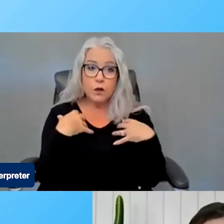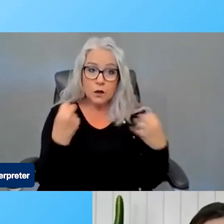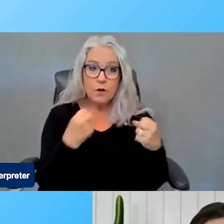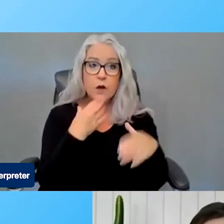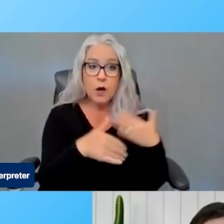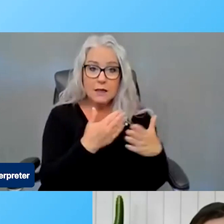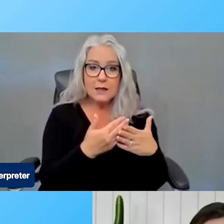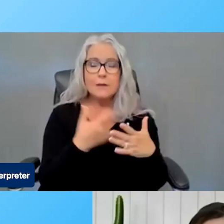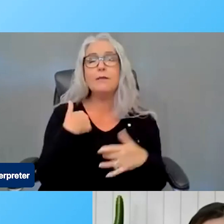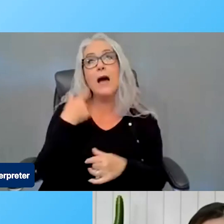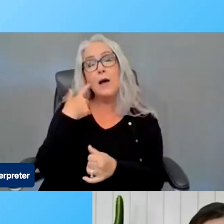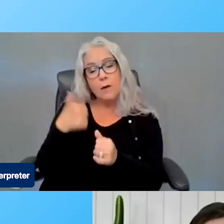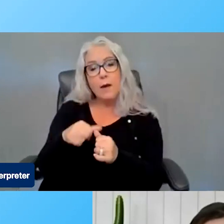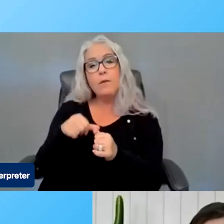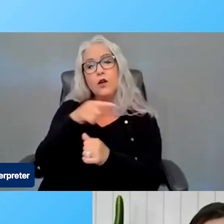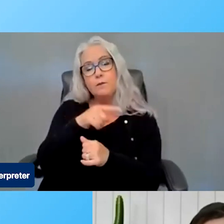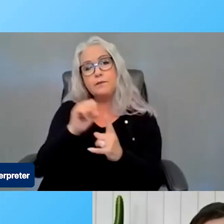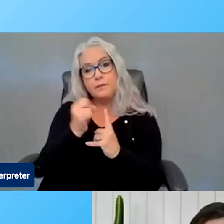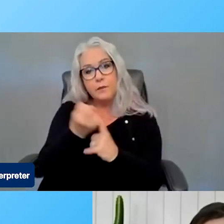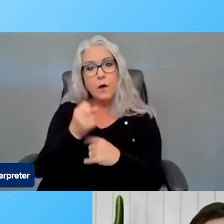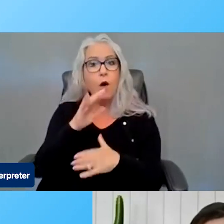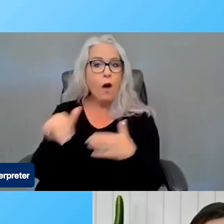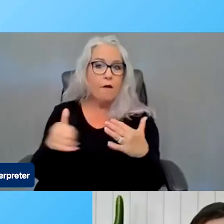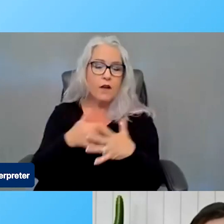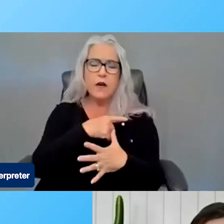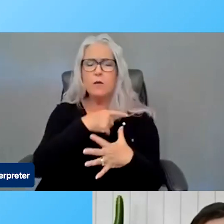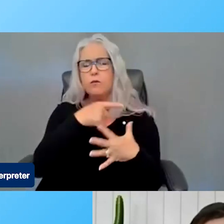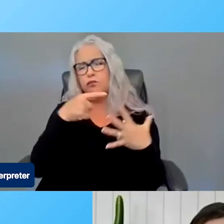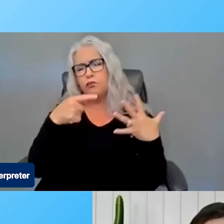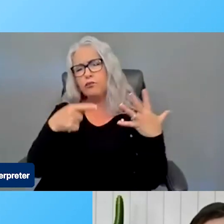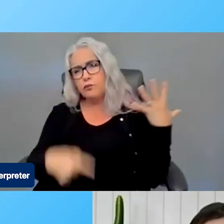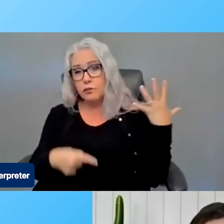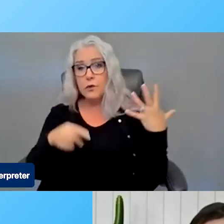remember all the things that Maria had to go through just to be able to get her house.